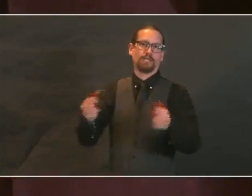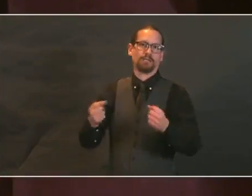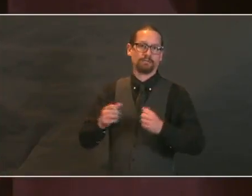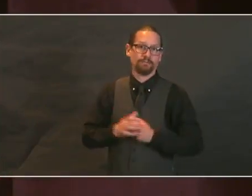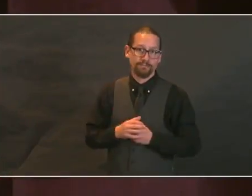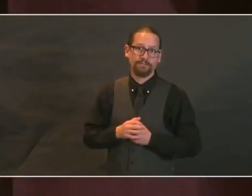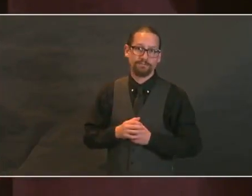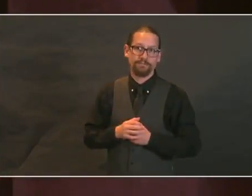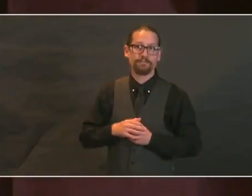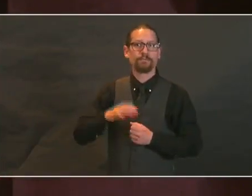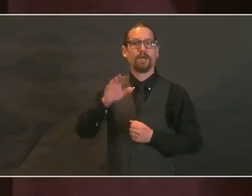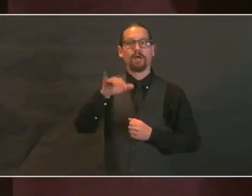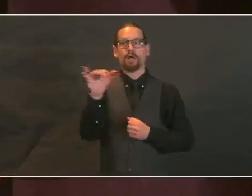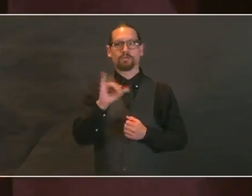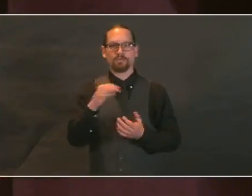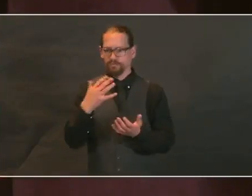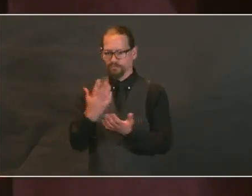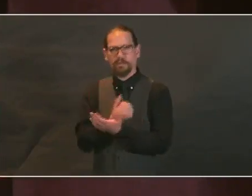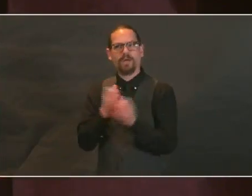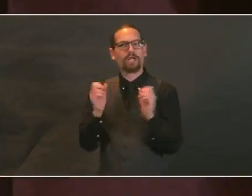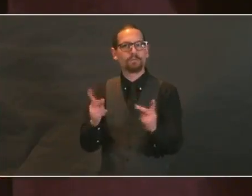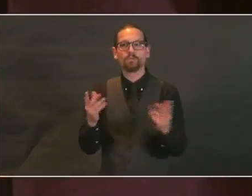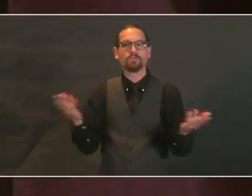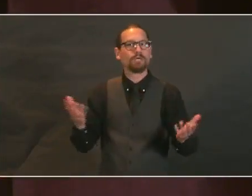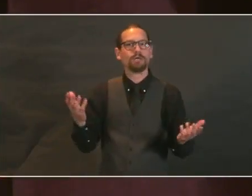SAFE. IT'S ALSO A WAY TO HELP